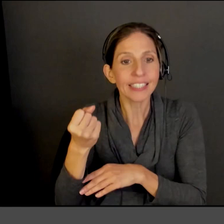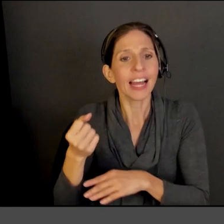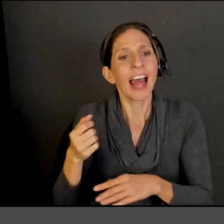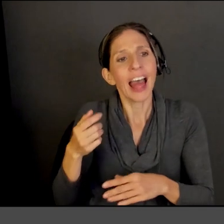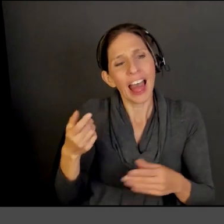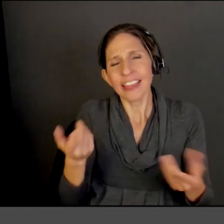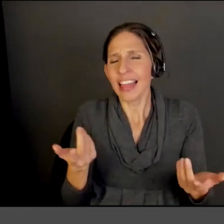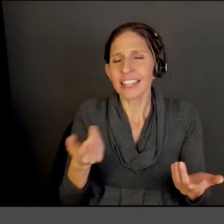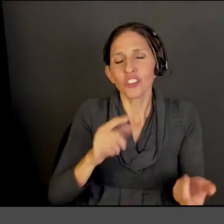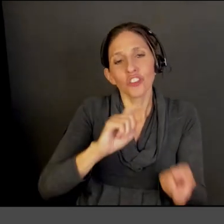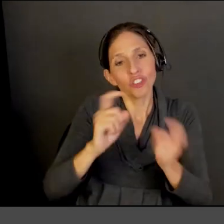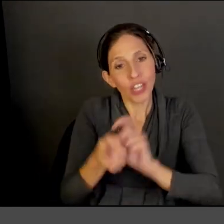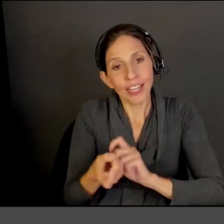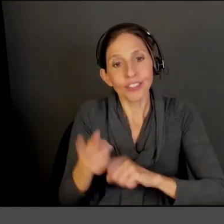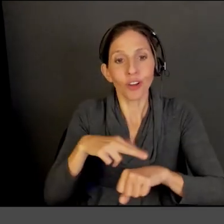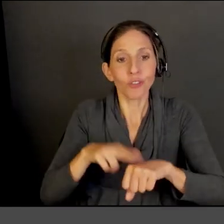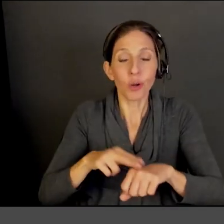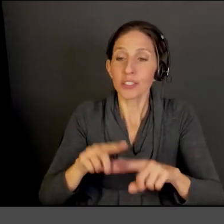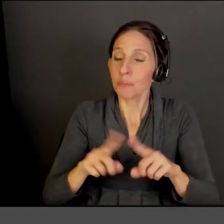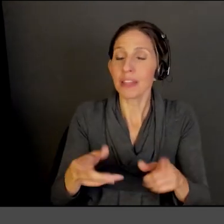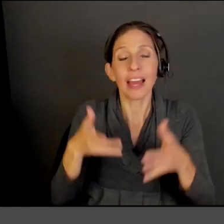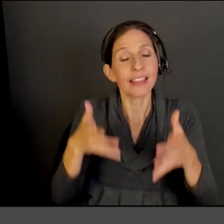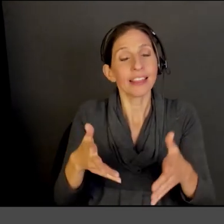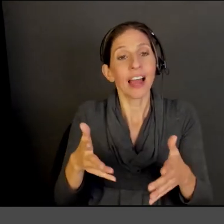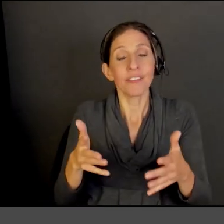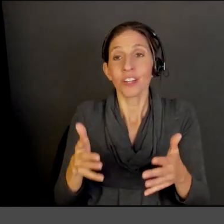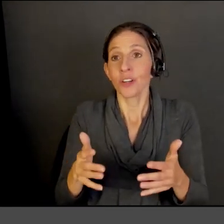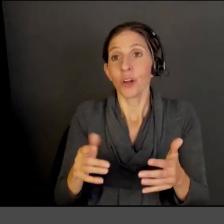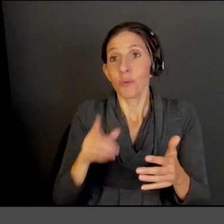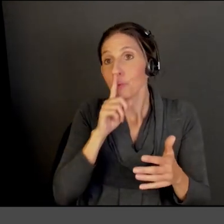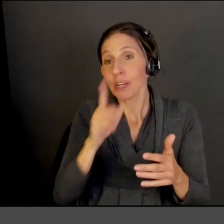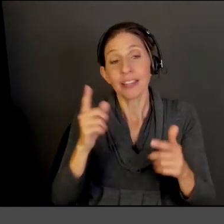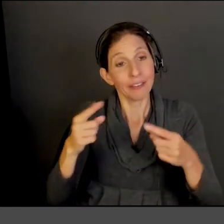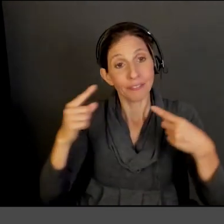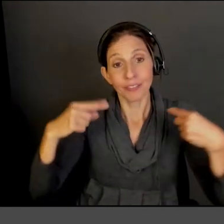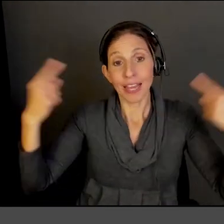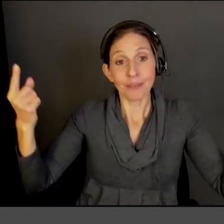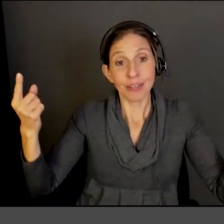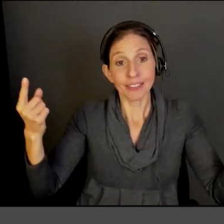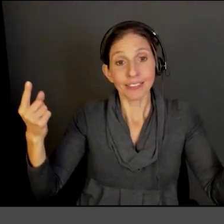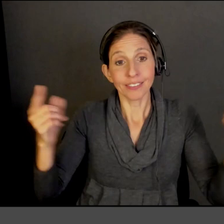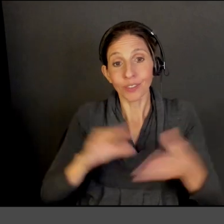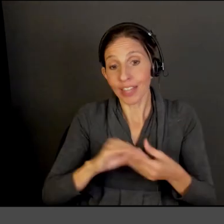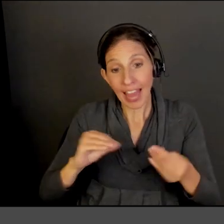AND A LOT OF ARTISTS ALREADY STARTING UP. AND SO IT'S AND IT'S